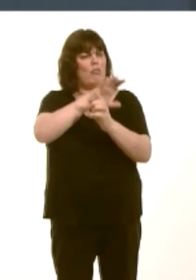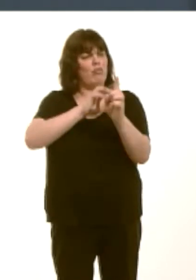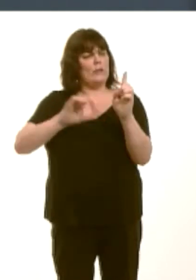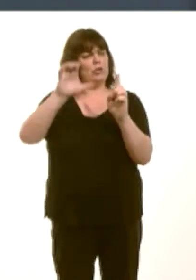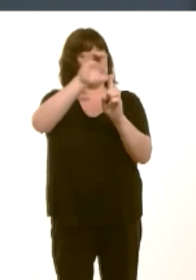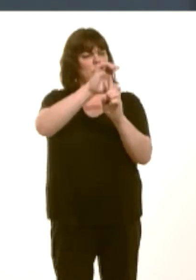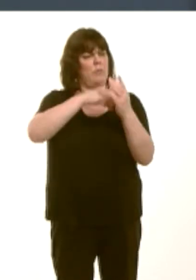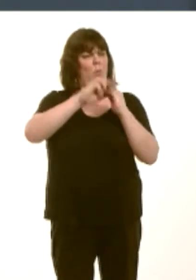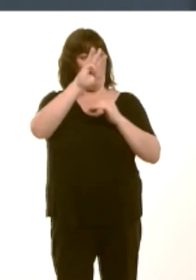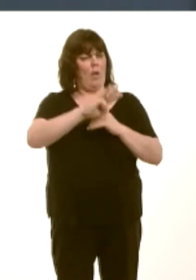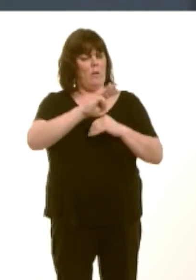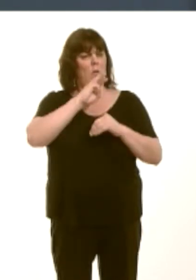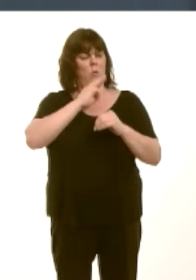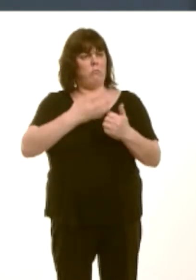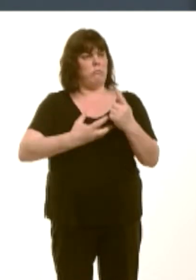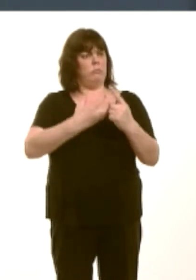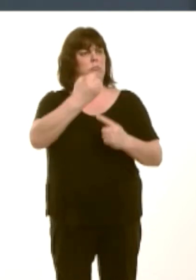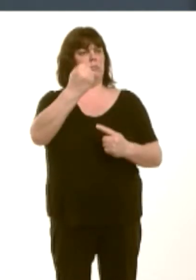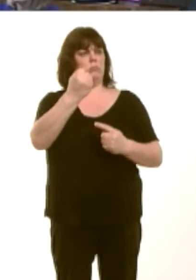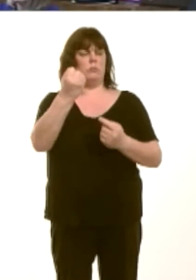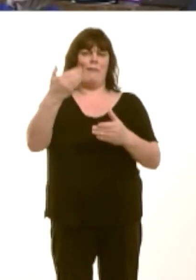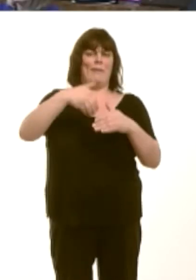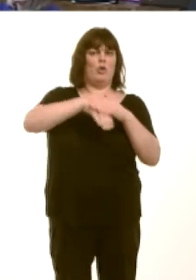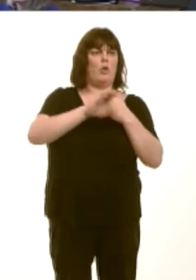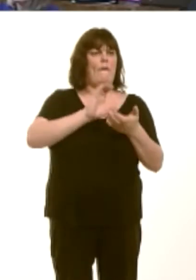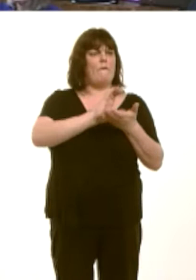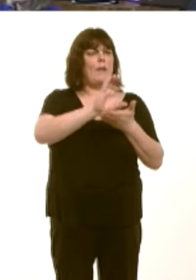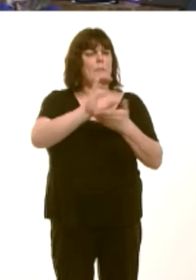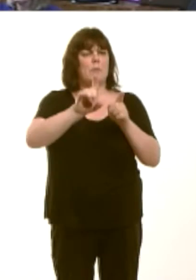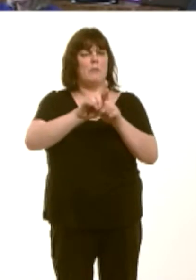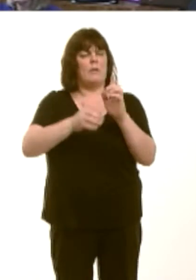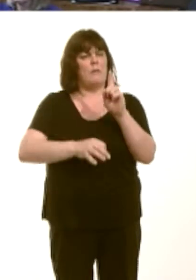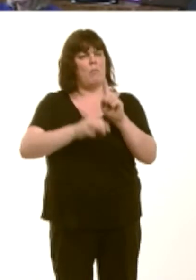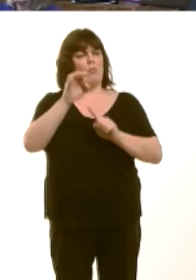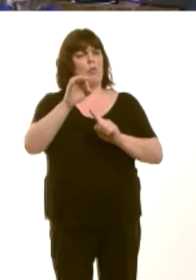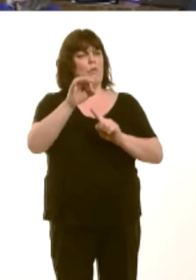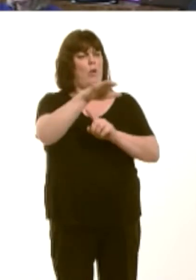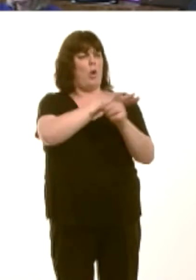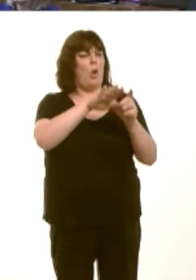effective in securing internal investment and, as a result, in improving the economy of those regions? Carwyn Jones: Yn hollol.